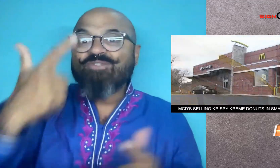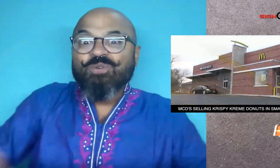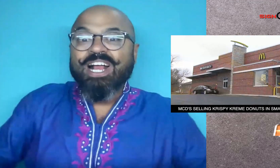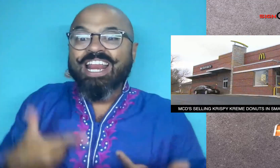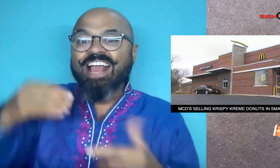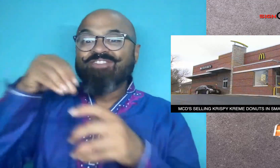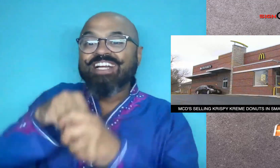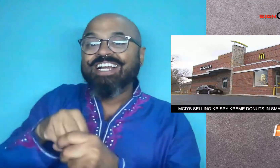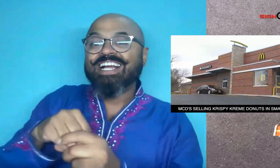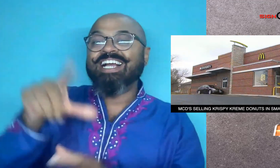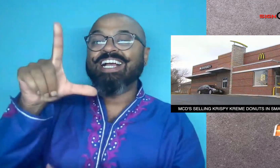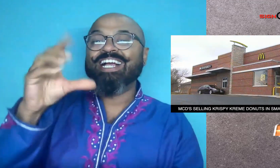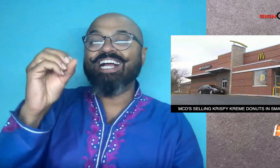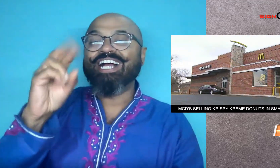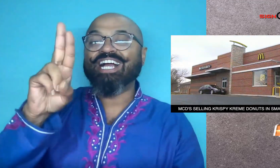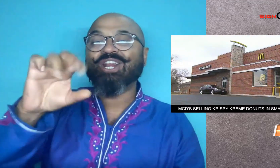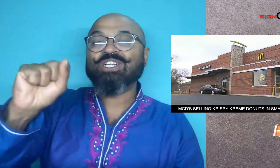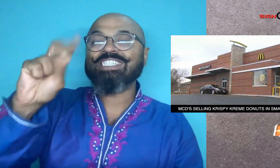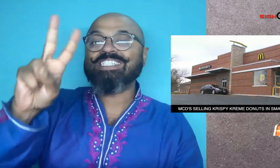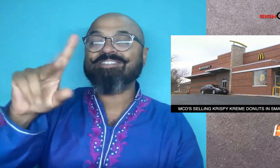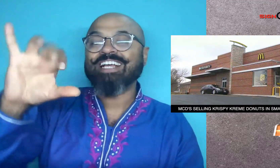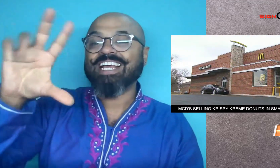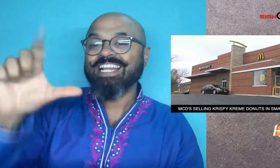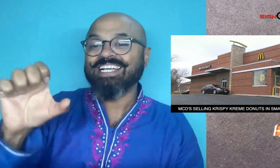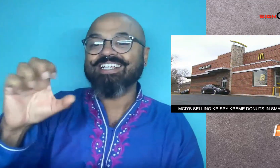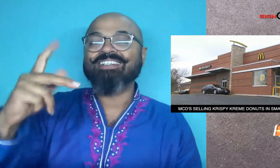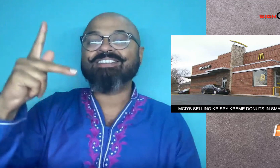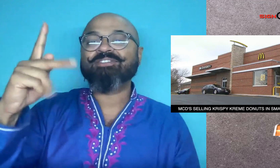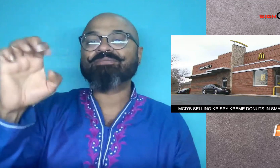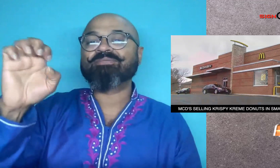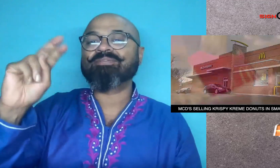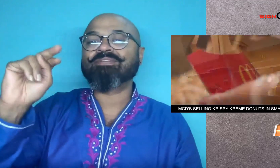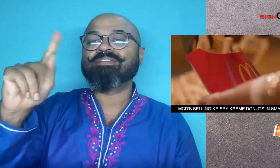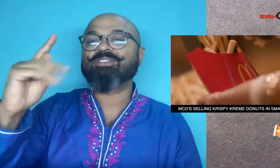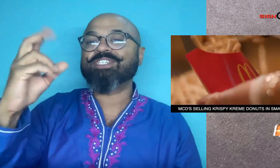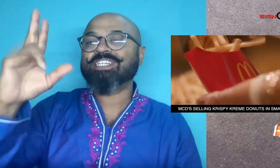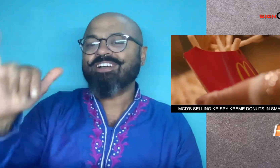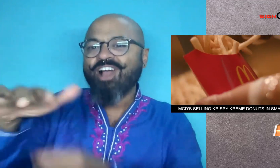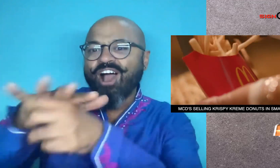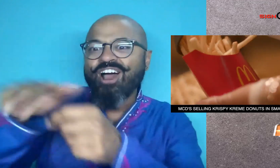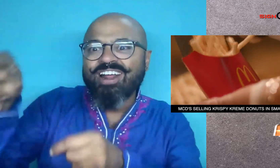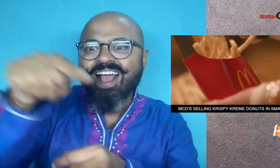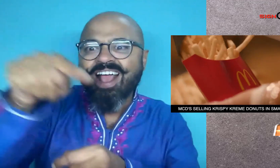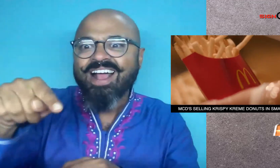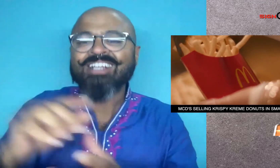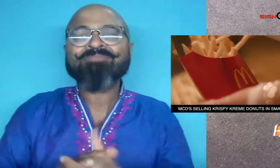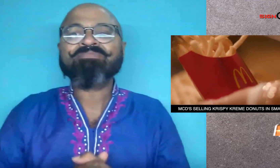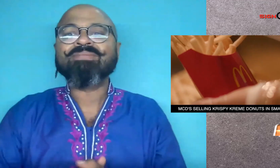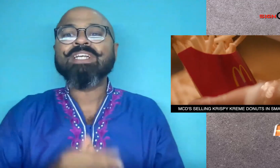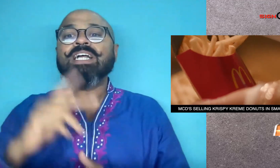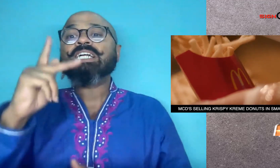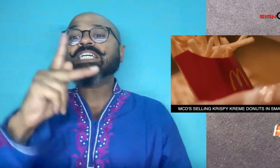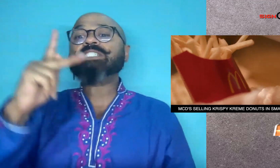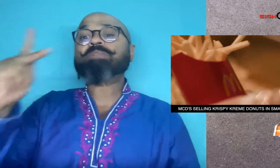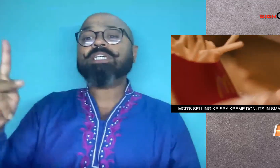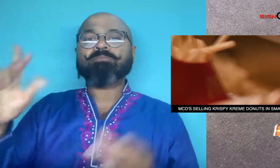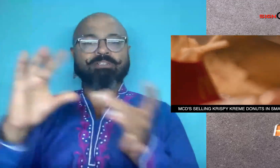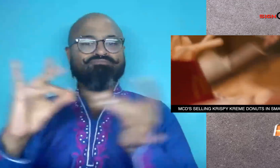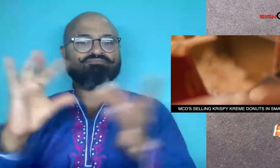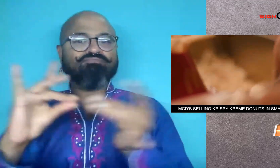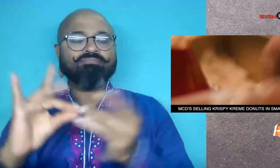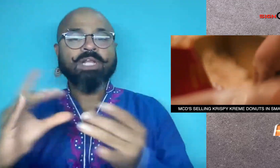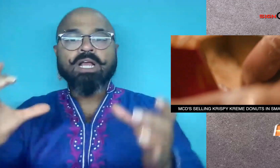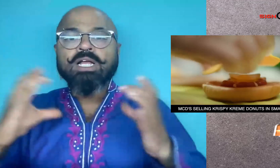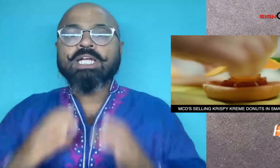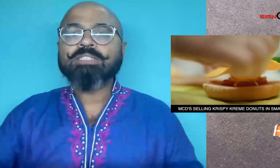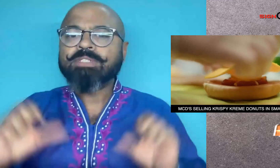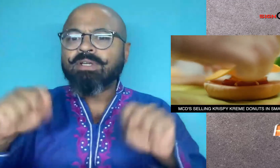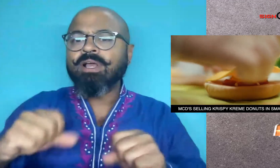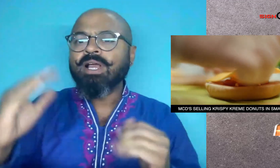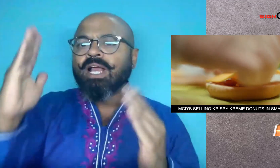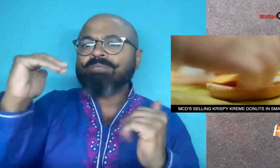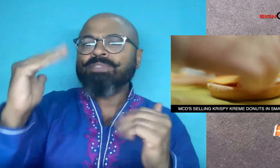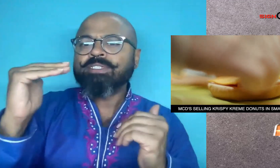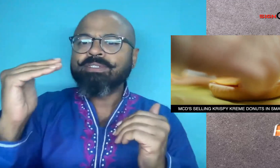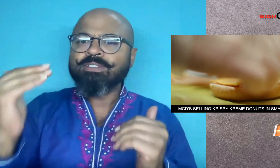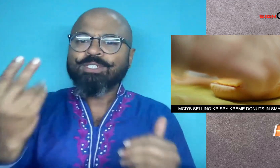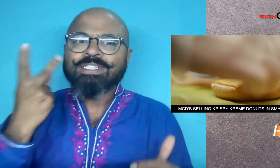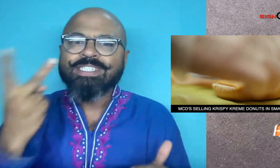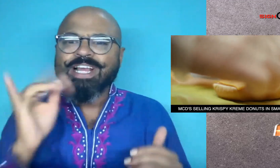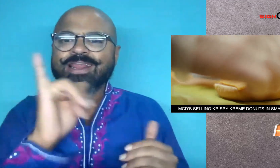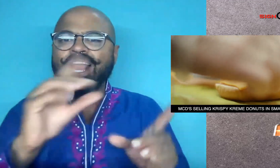new menu additions will only be available for a limited time So if you live in the Louisville,